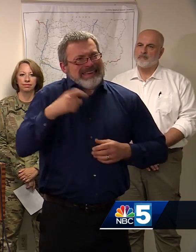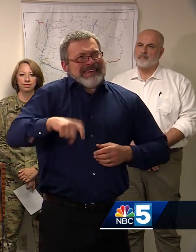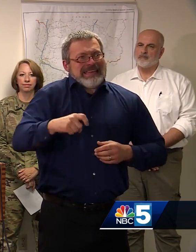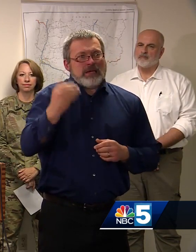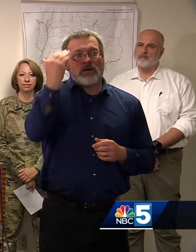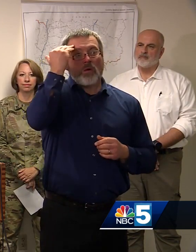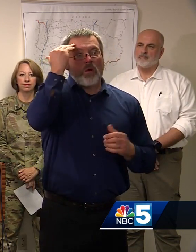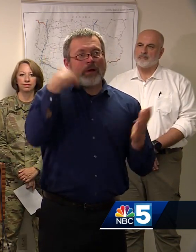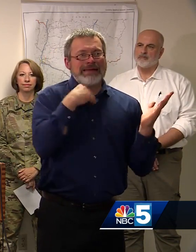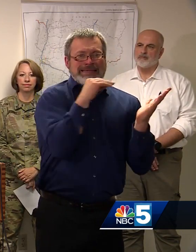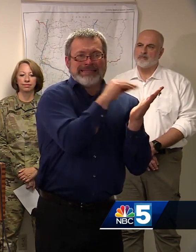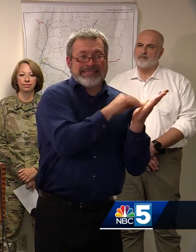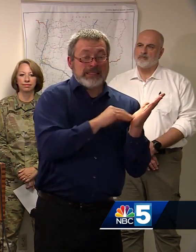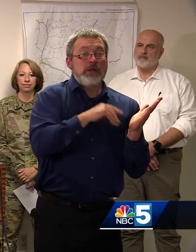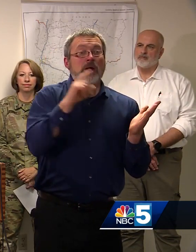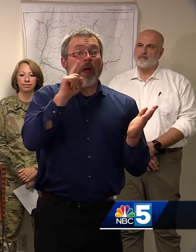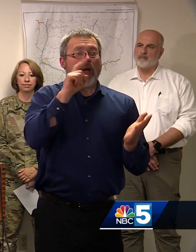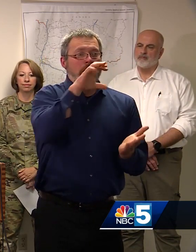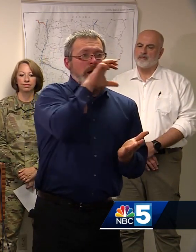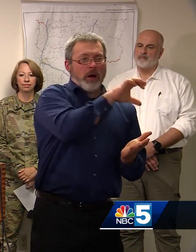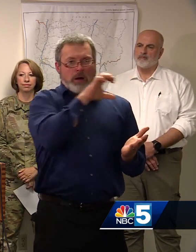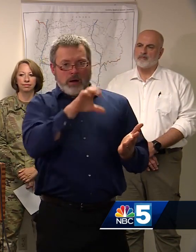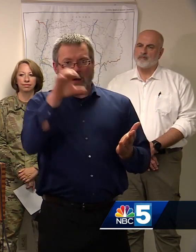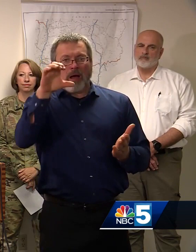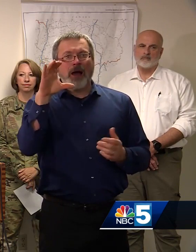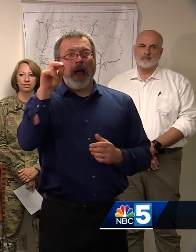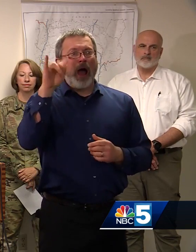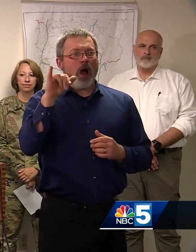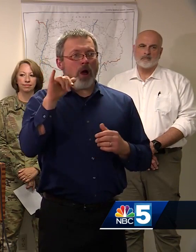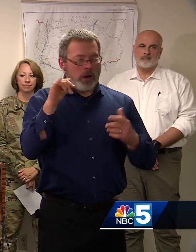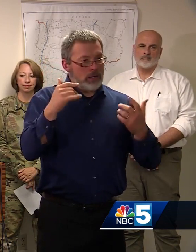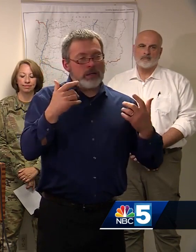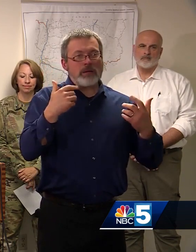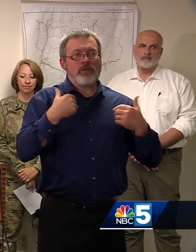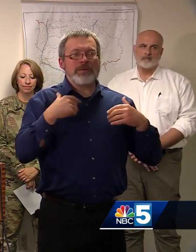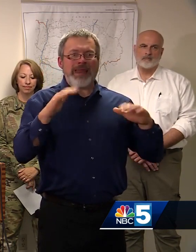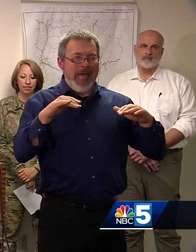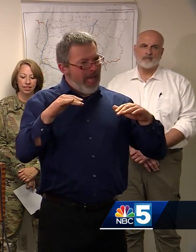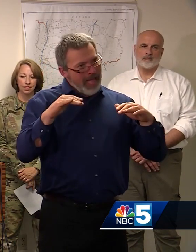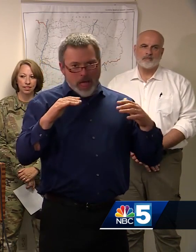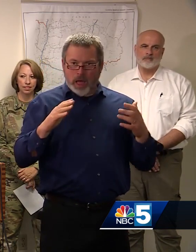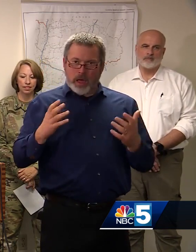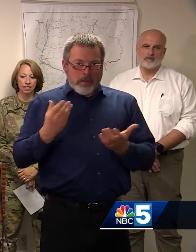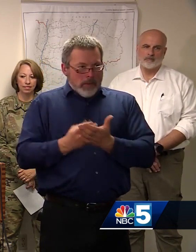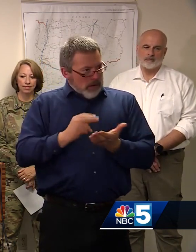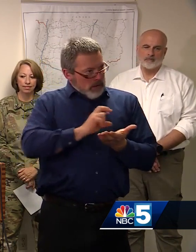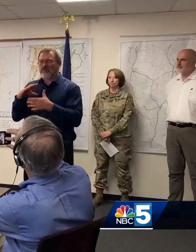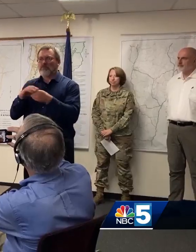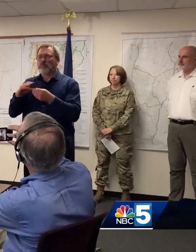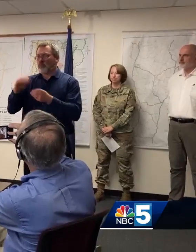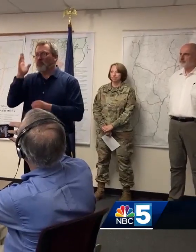A FEW OF OUR COUNTIES HAVE NOT MET THE THRESHOLD FOR INDIVIDUAL ASSISTANCE AND I KNOW THEY NEED IT.